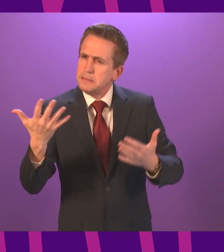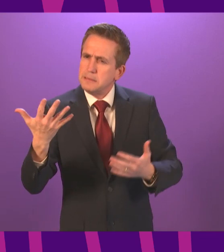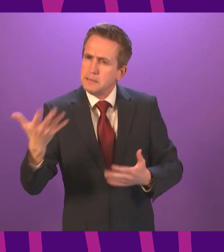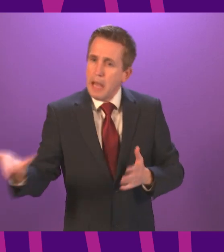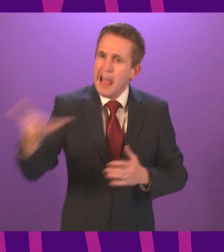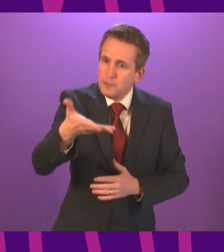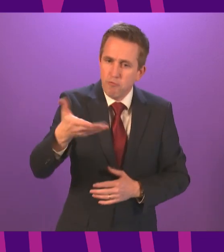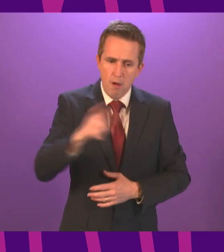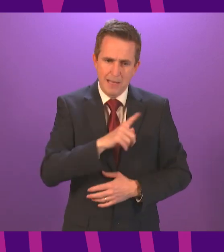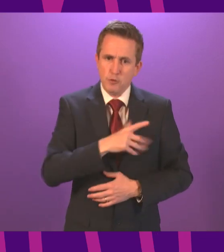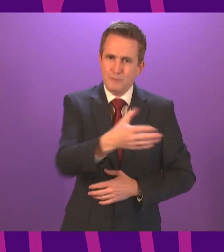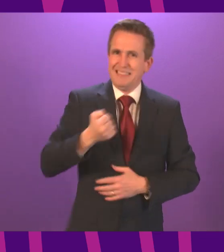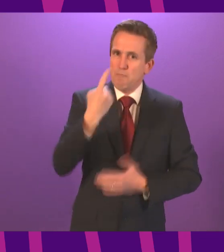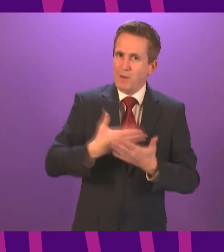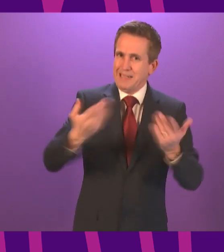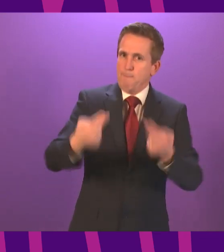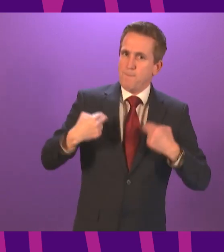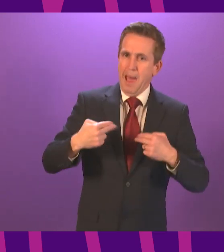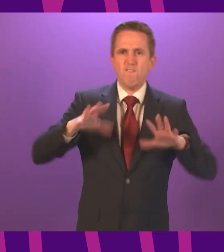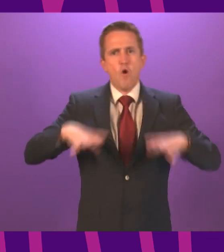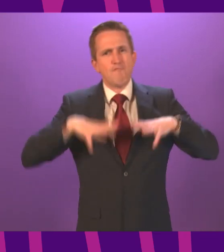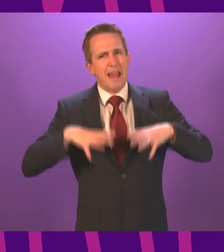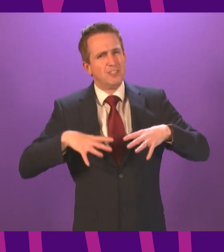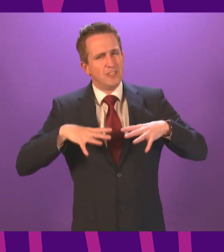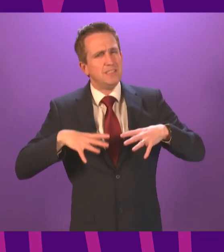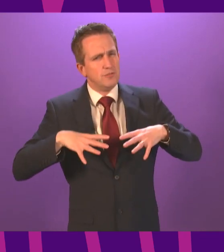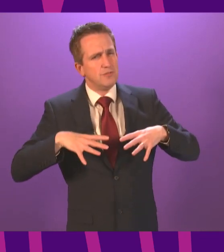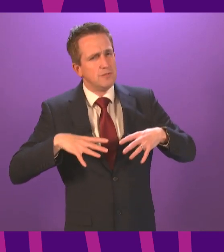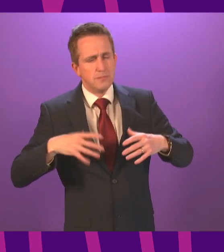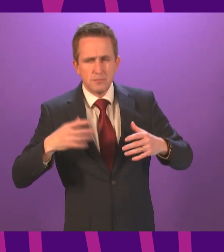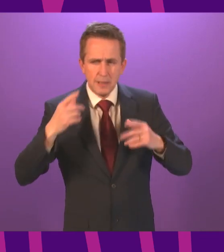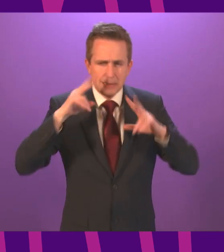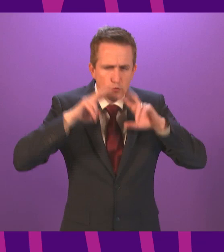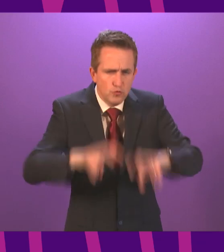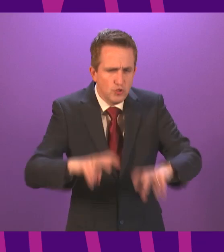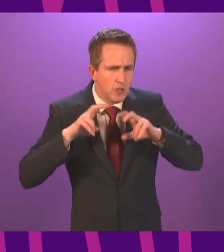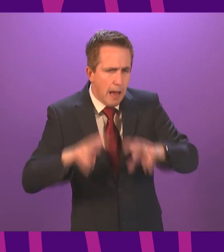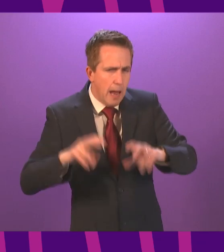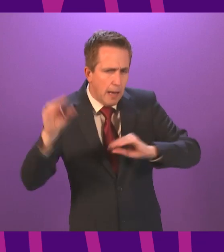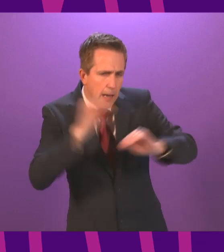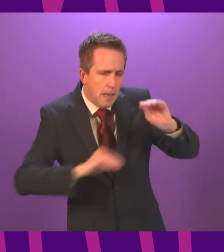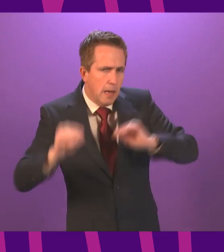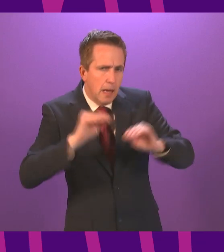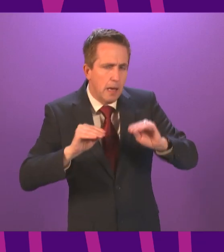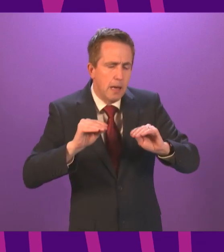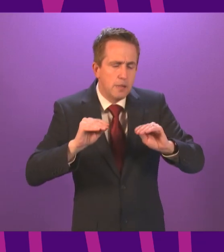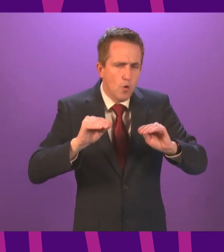relaxation or would be less if the relaxation was more minimal, as I think is likely. We